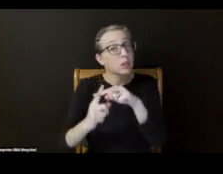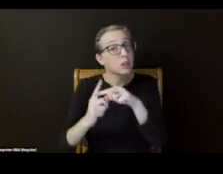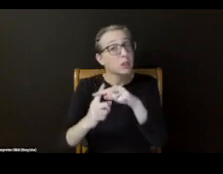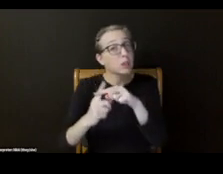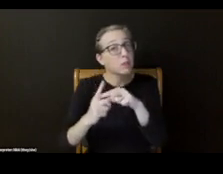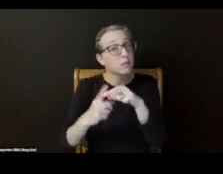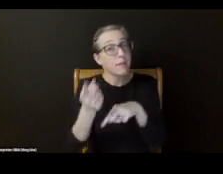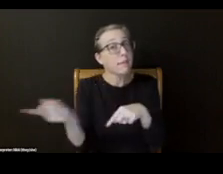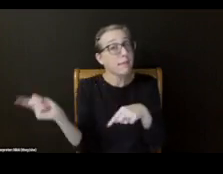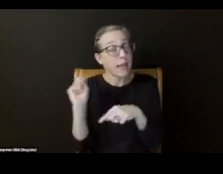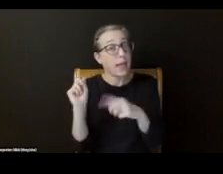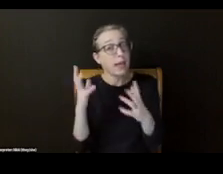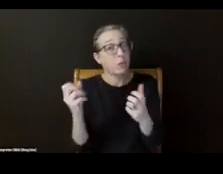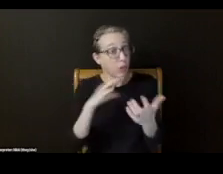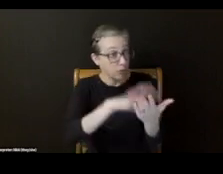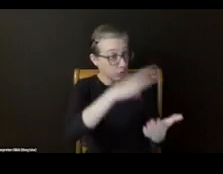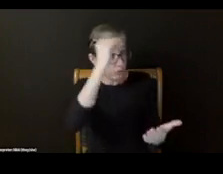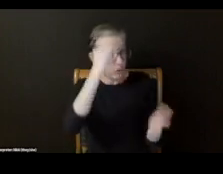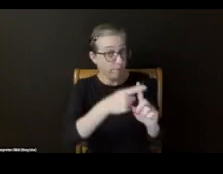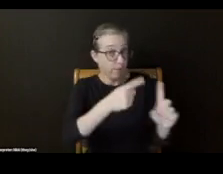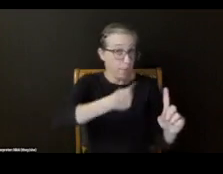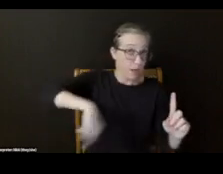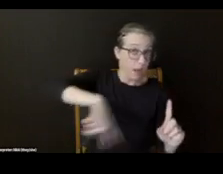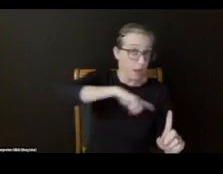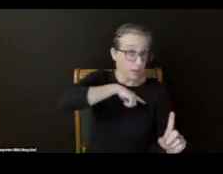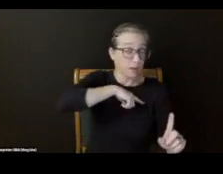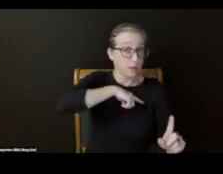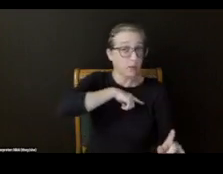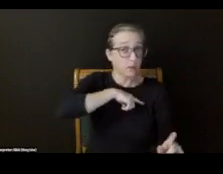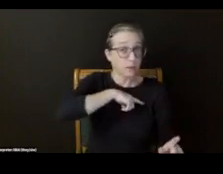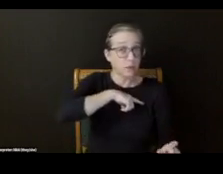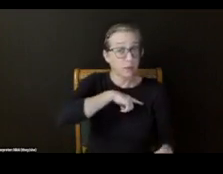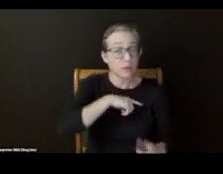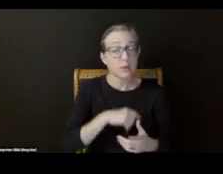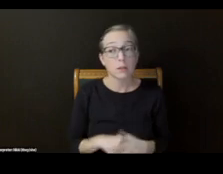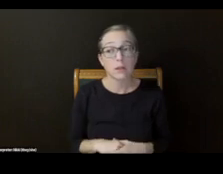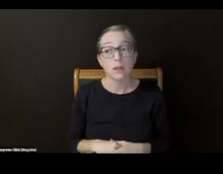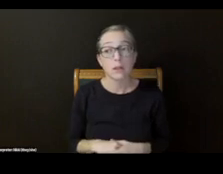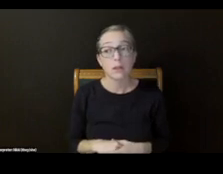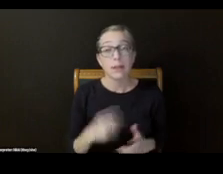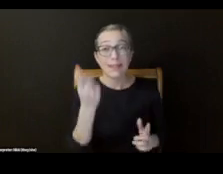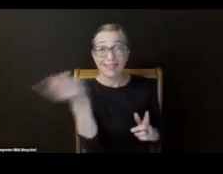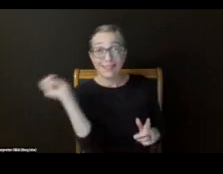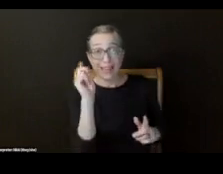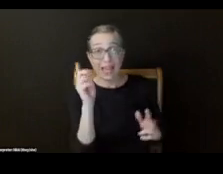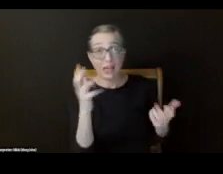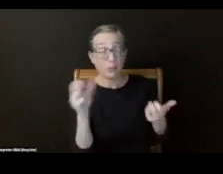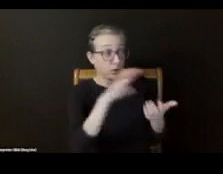us and hear what our parents did,